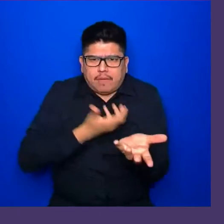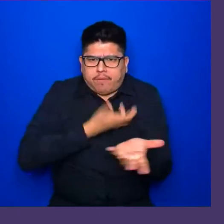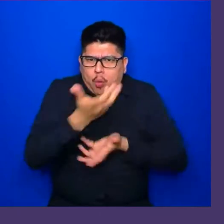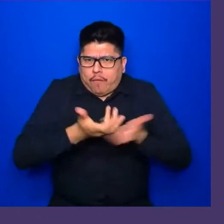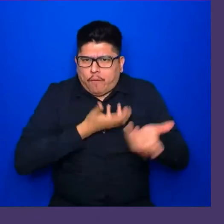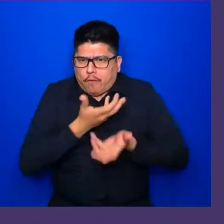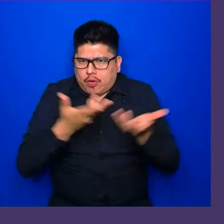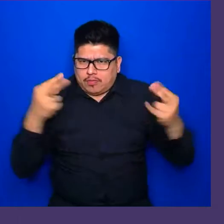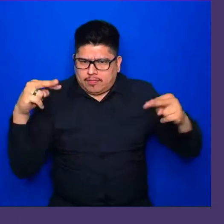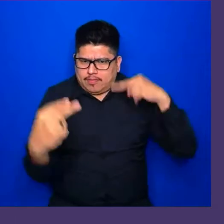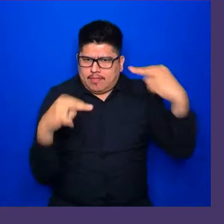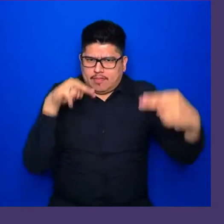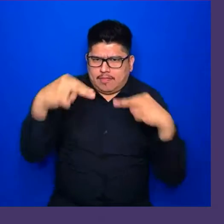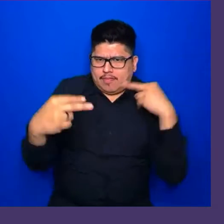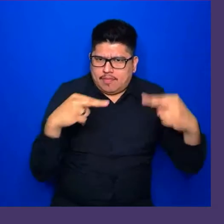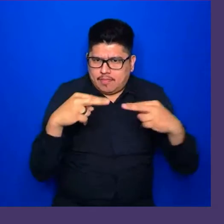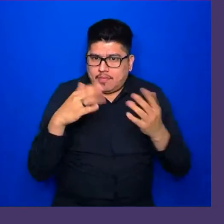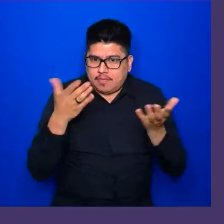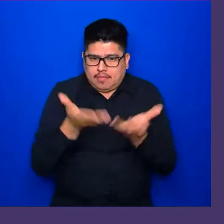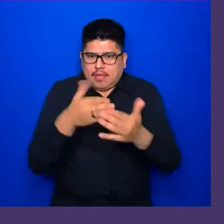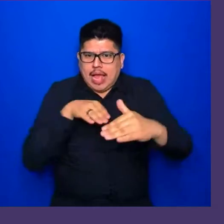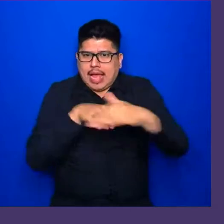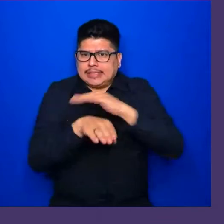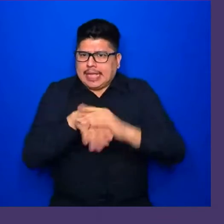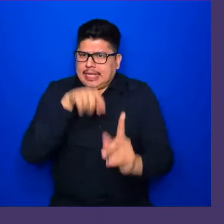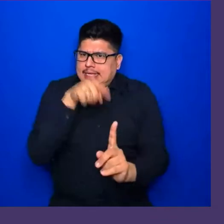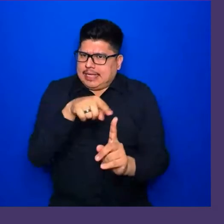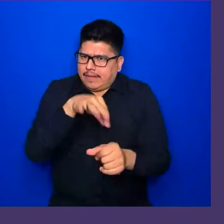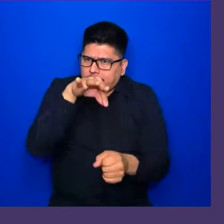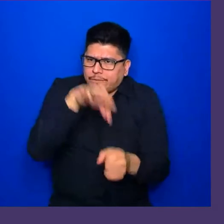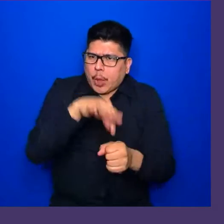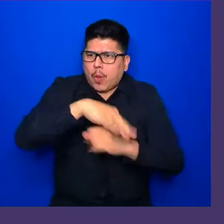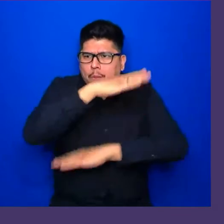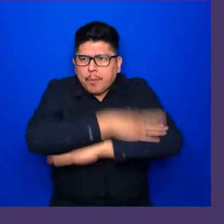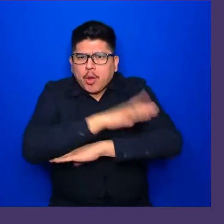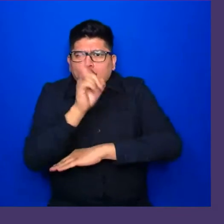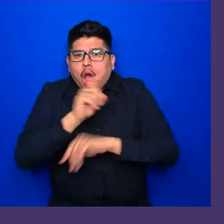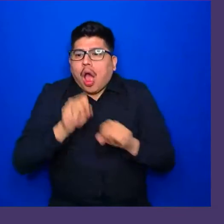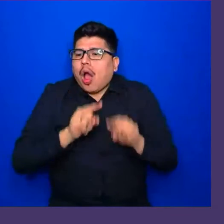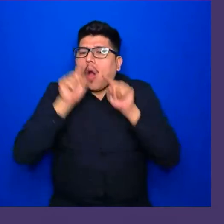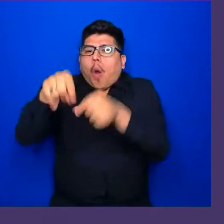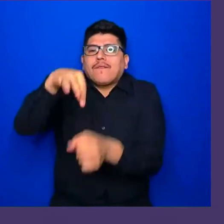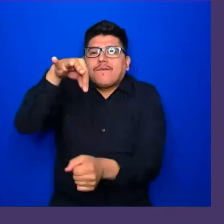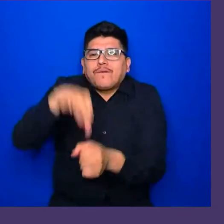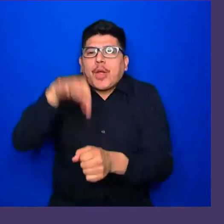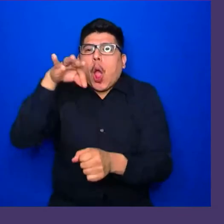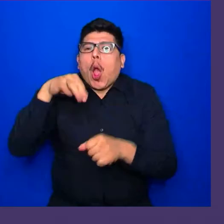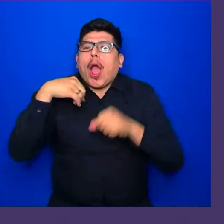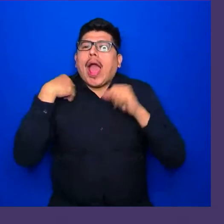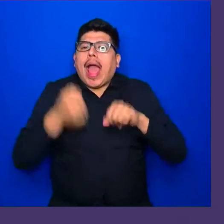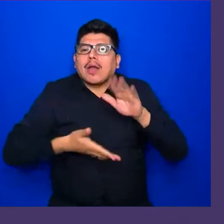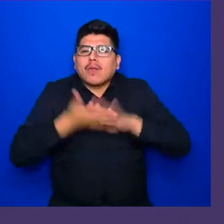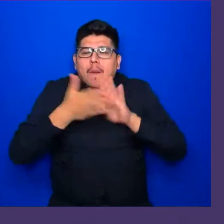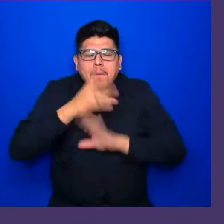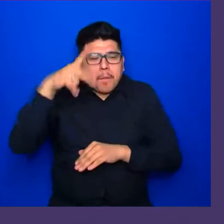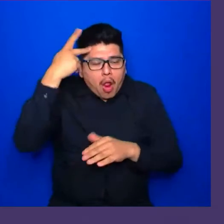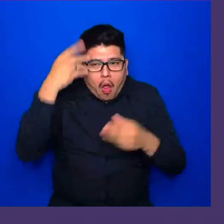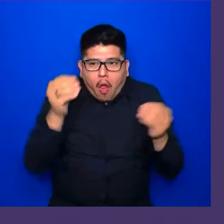going to be able to vote, that's number one. Being able to run for political office and being able to campaign and run, etc.